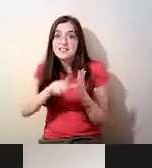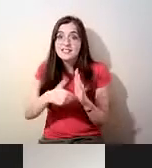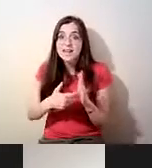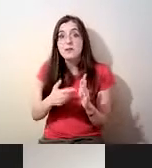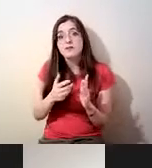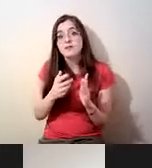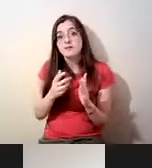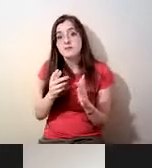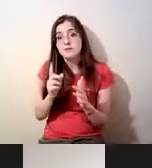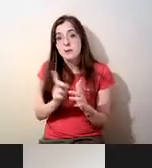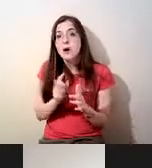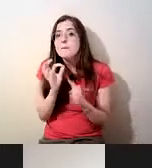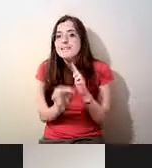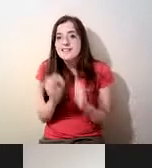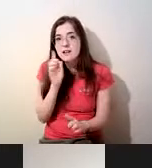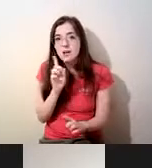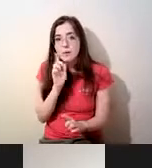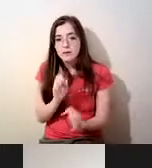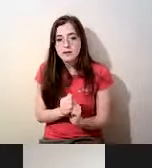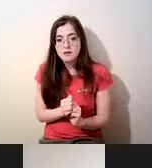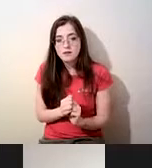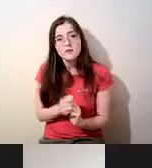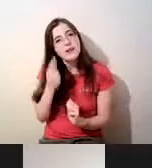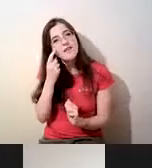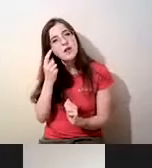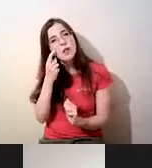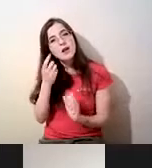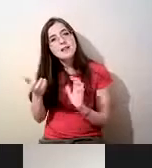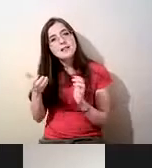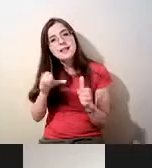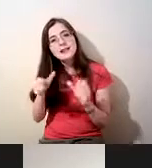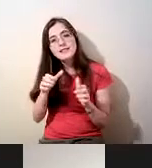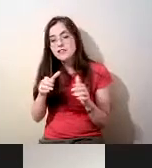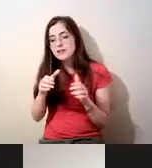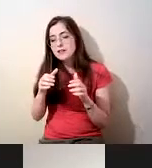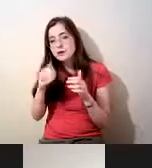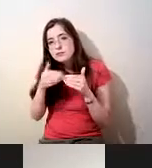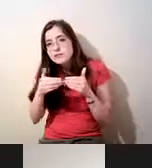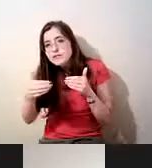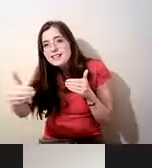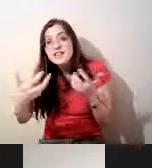that in looking at scientific projections for how infectious diseases will rise as a result